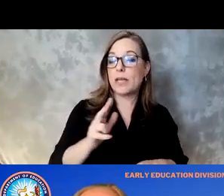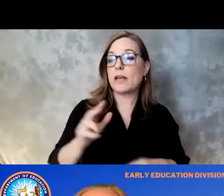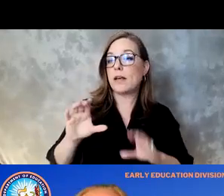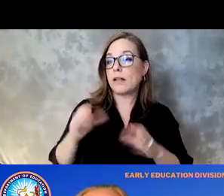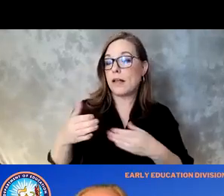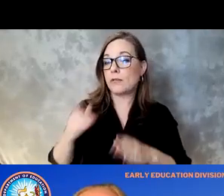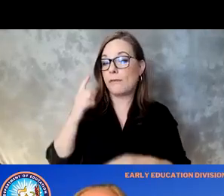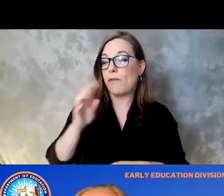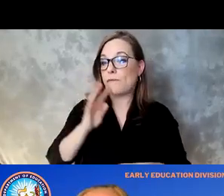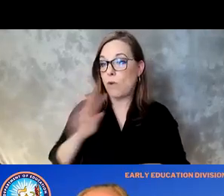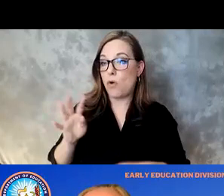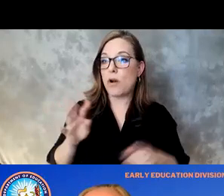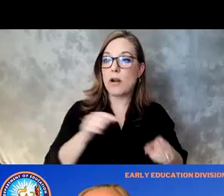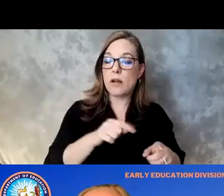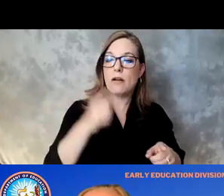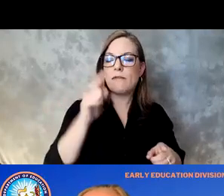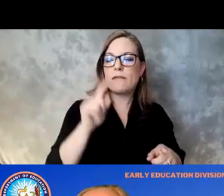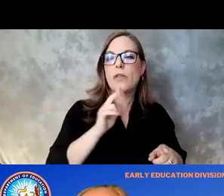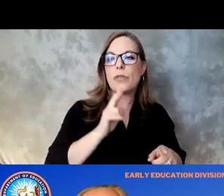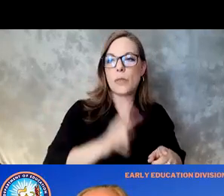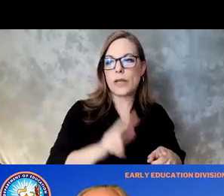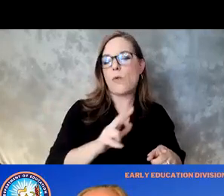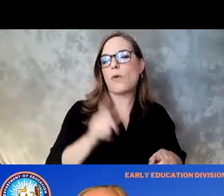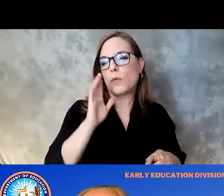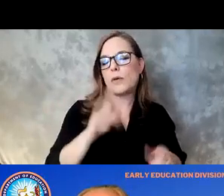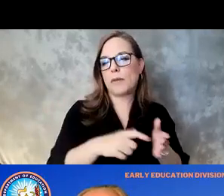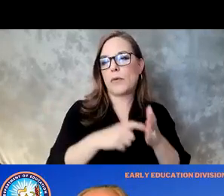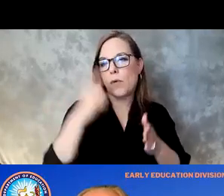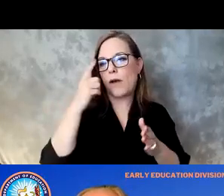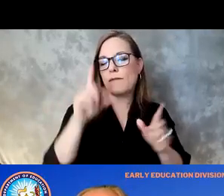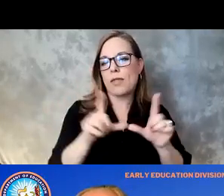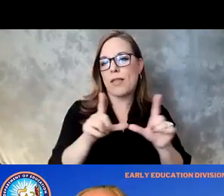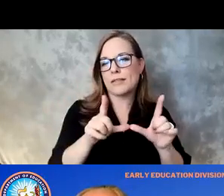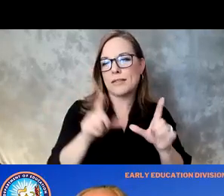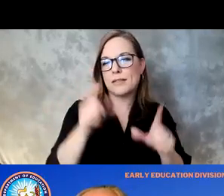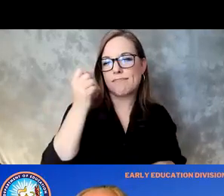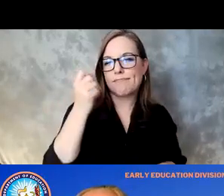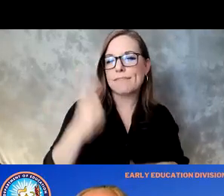serving three-year-olds would be required to be licensed. So doing that. I also know